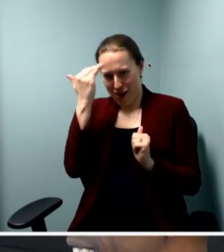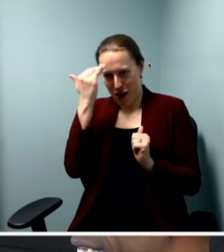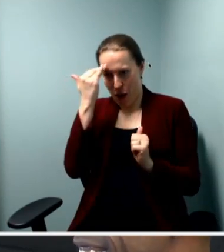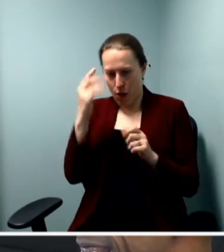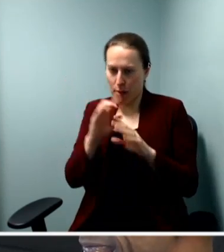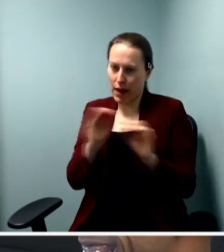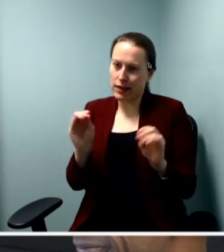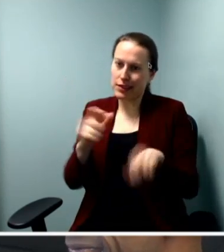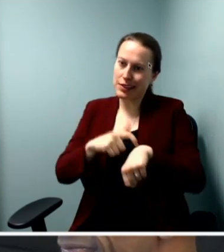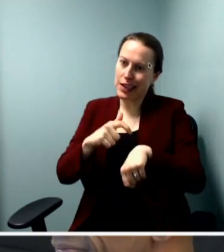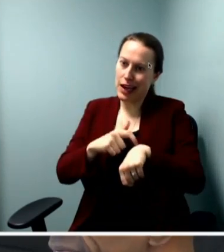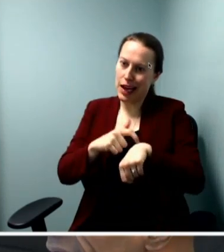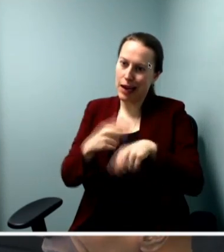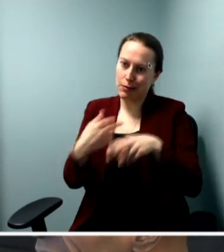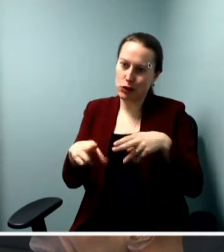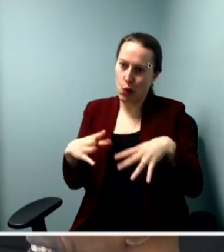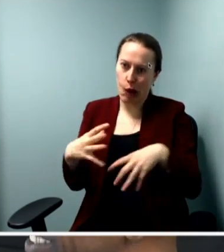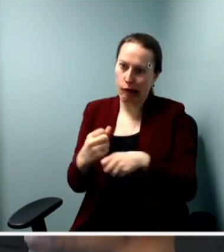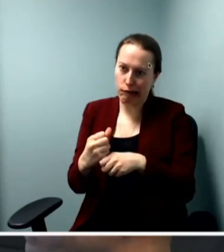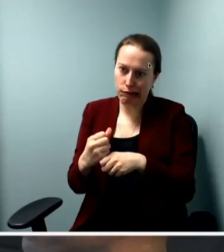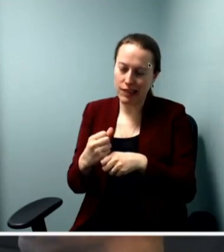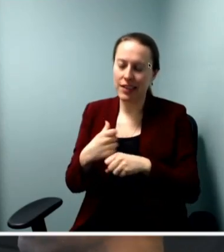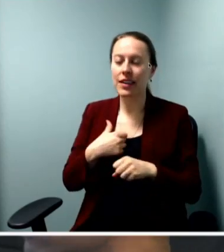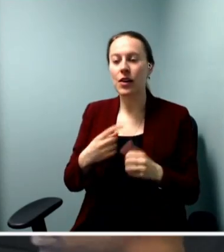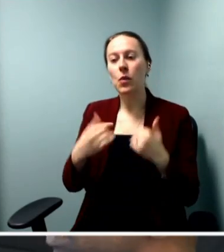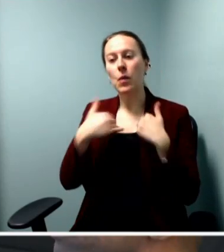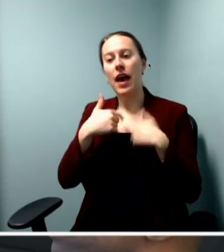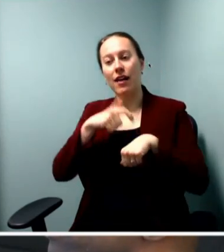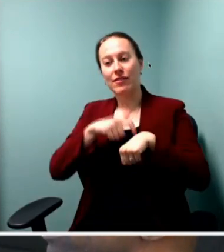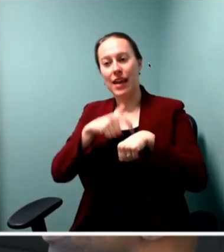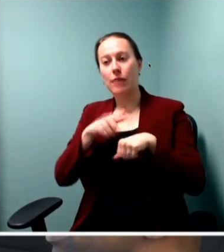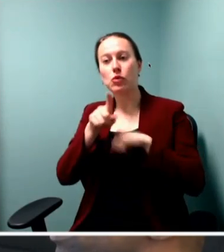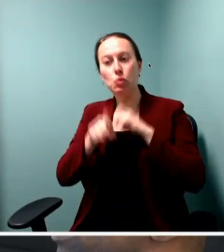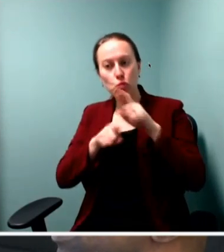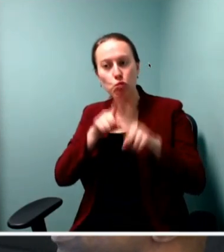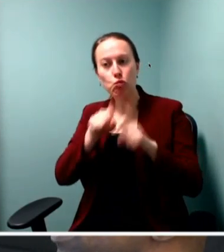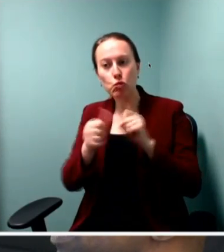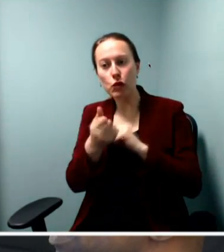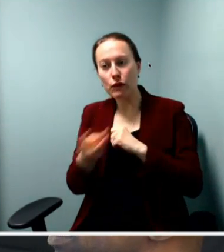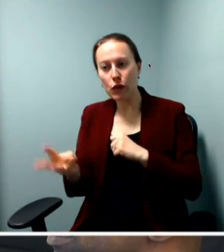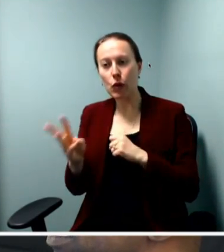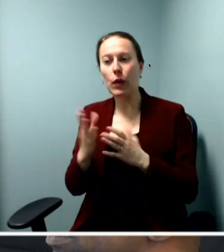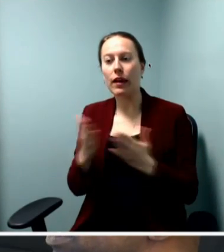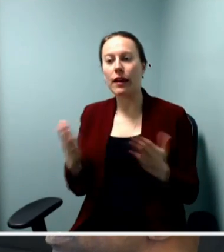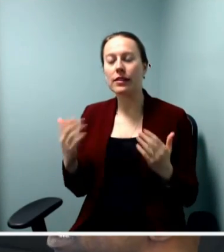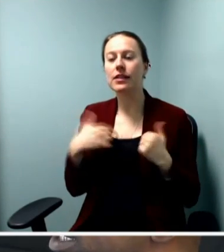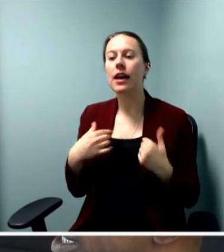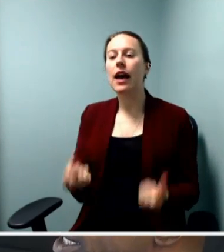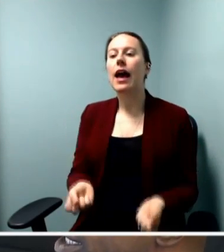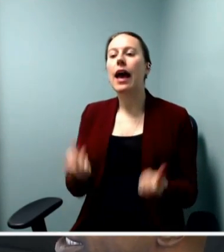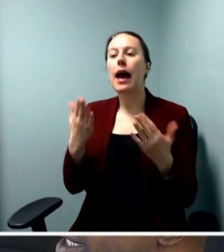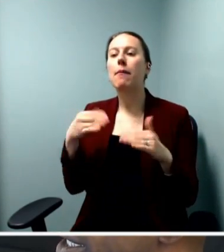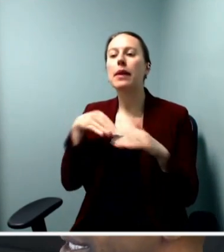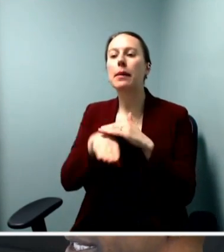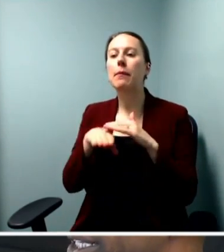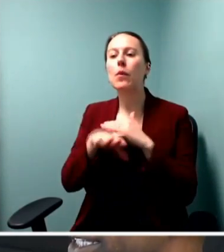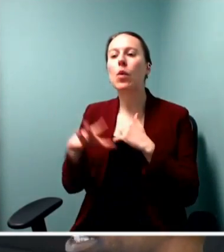But we do have the time to do ask a couple of things. How many of us were born outside the United States?